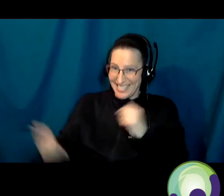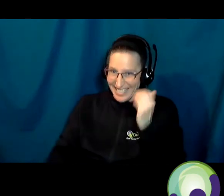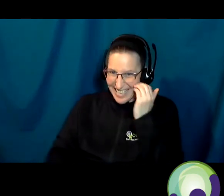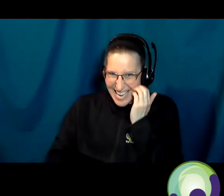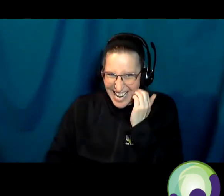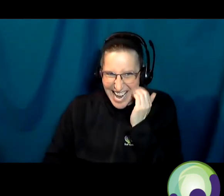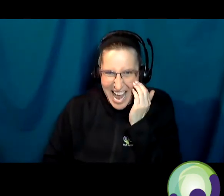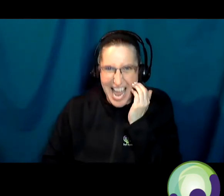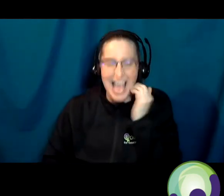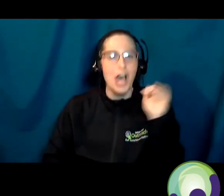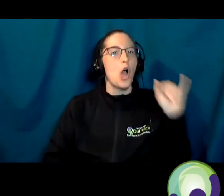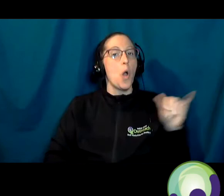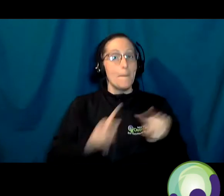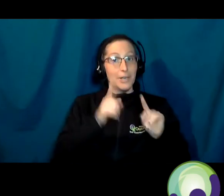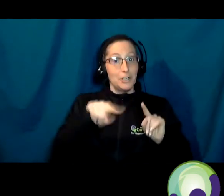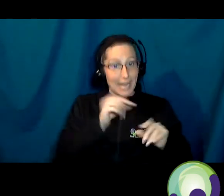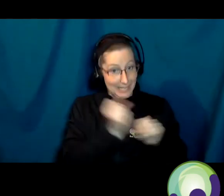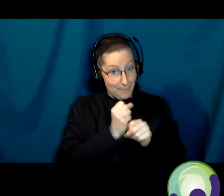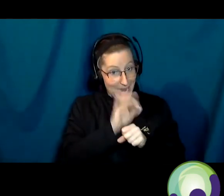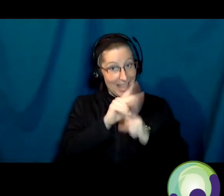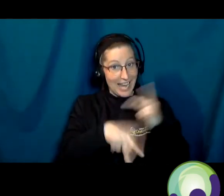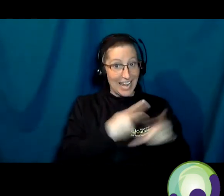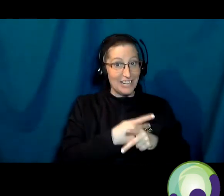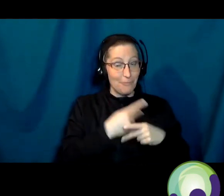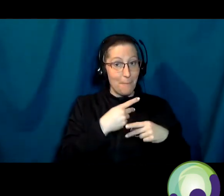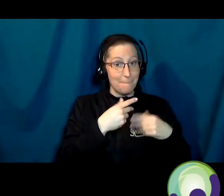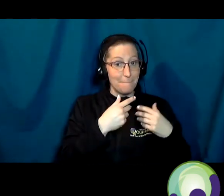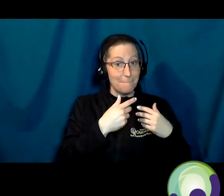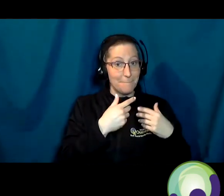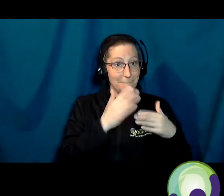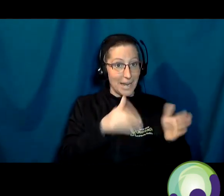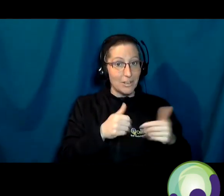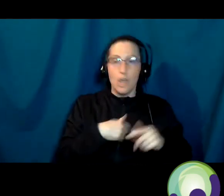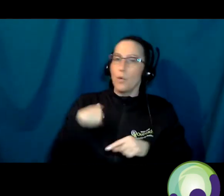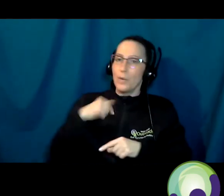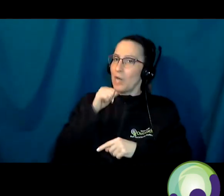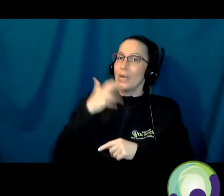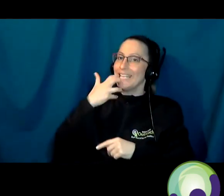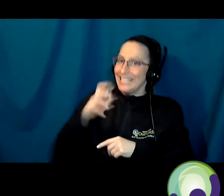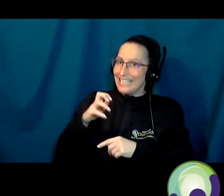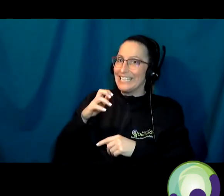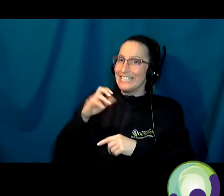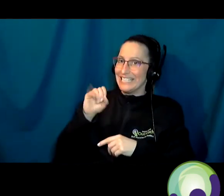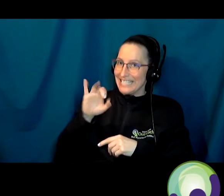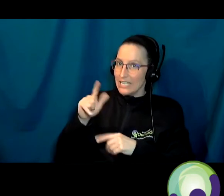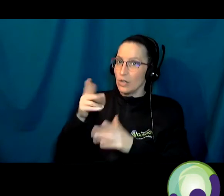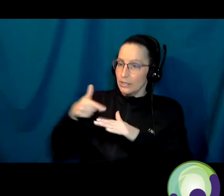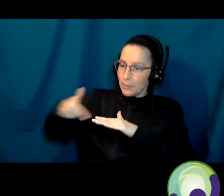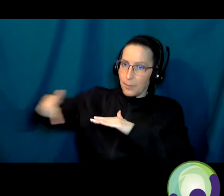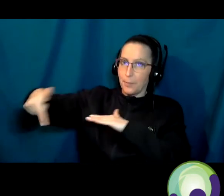Heidi: Do you make that kind of packaging? Anna Marie: We will make it we don't heat seal it here. Generally, that's the manufacturer who fills it